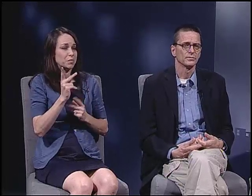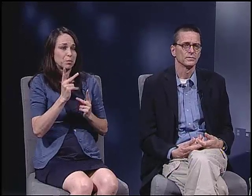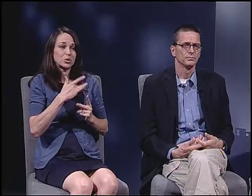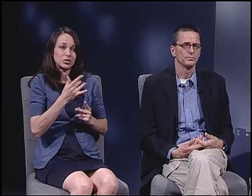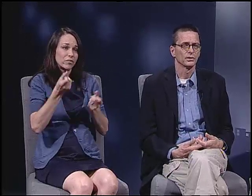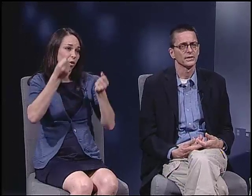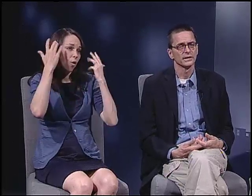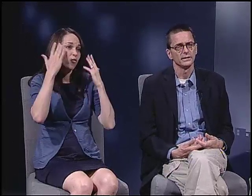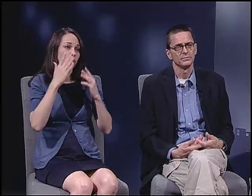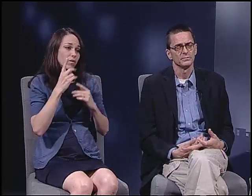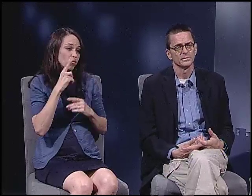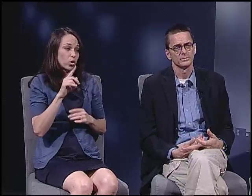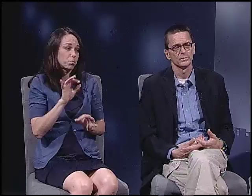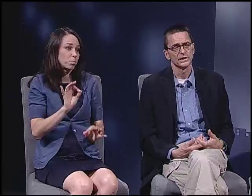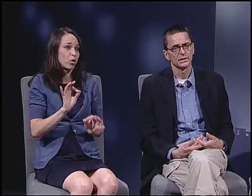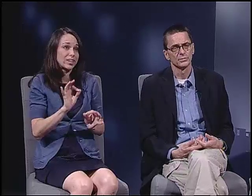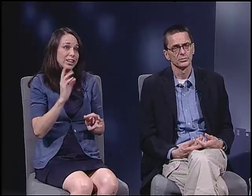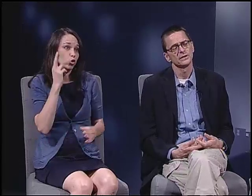for perfectly reasonable reasons.